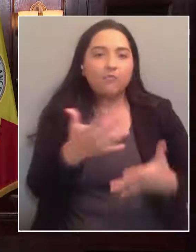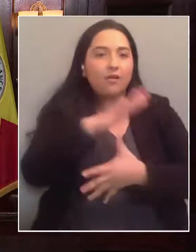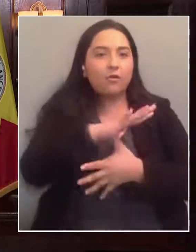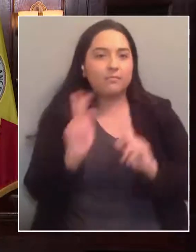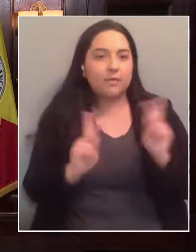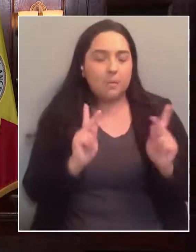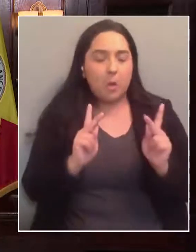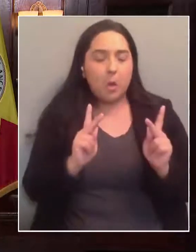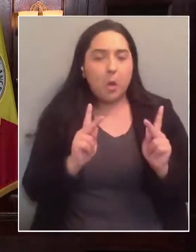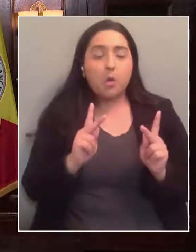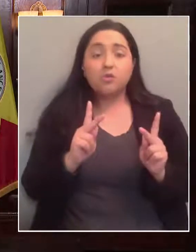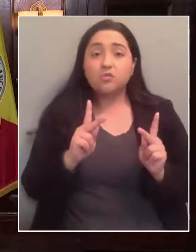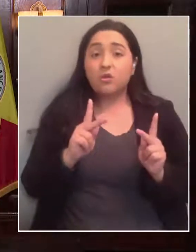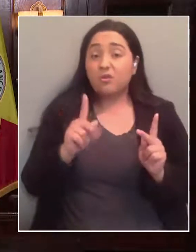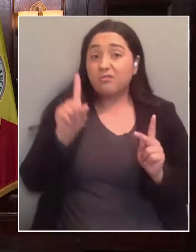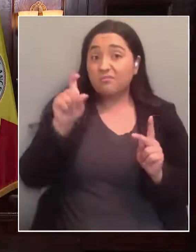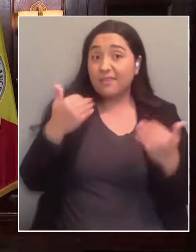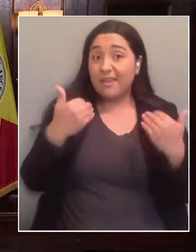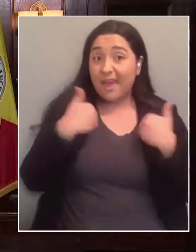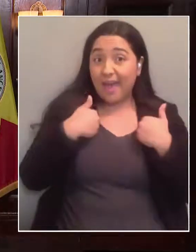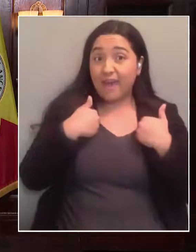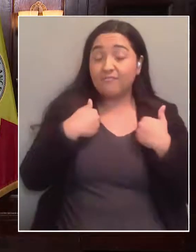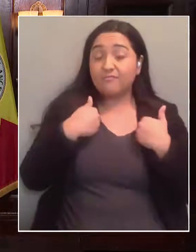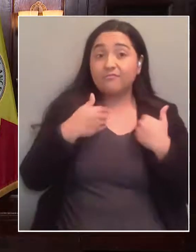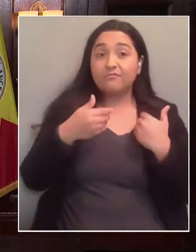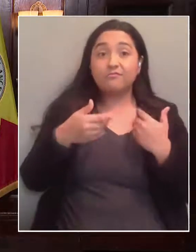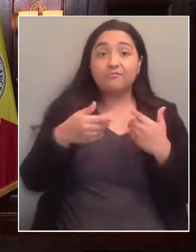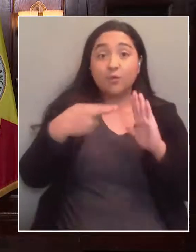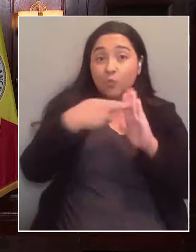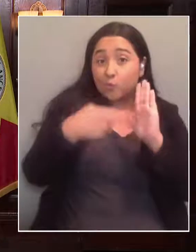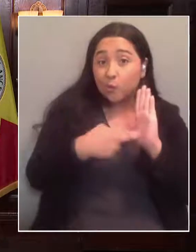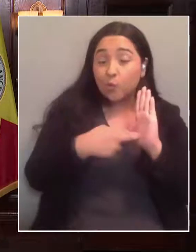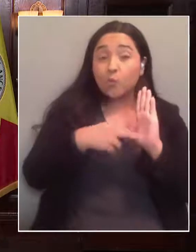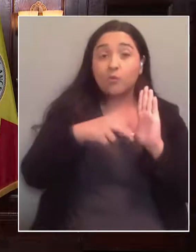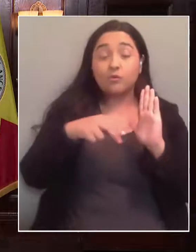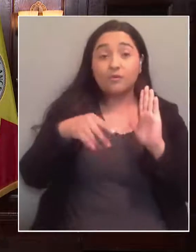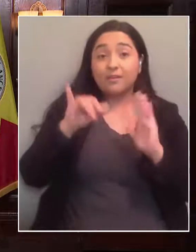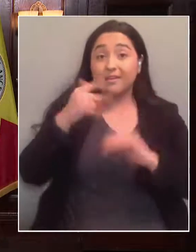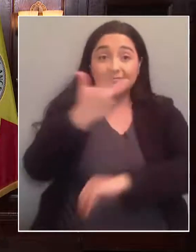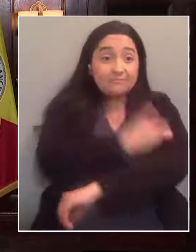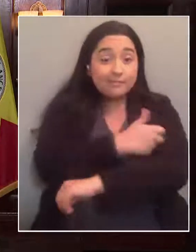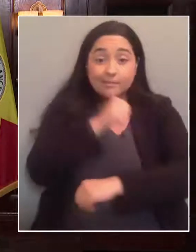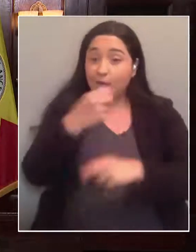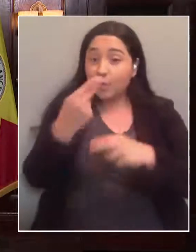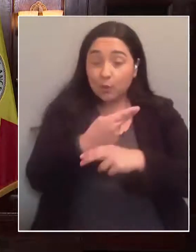GAVE THEM TO PEOPLE. WHY NOT GET VACCINES INTO THE